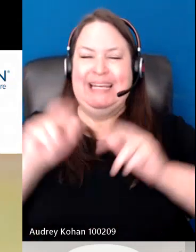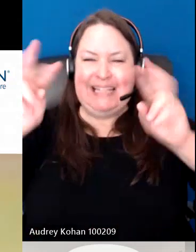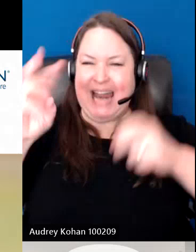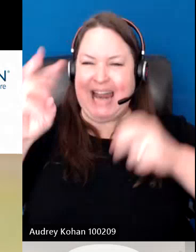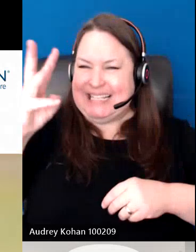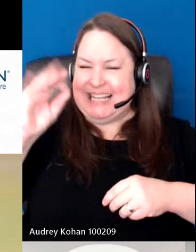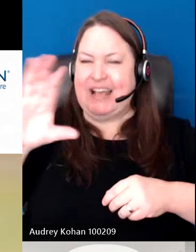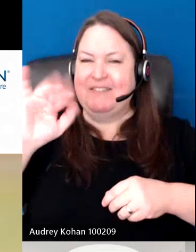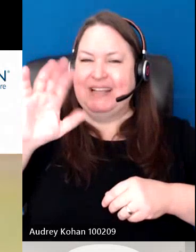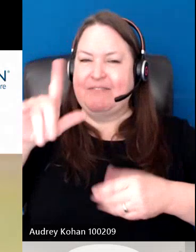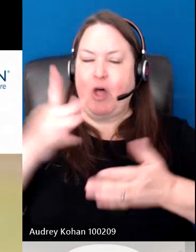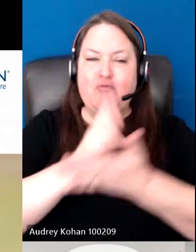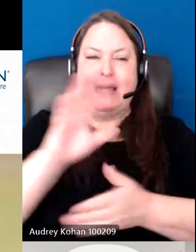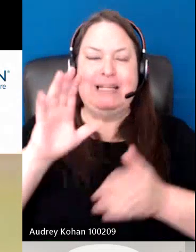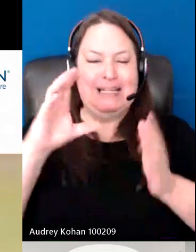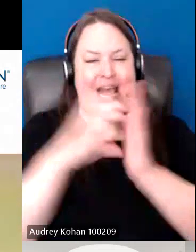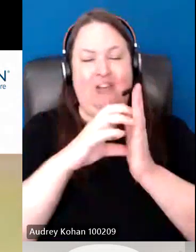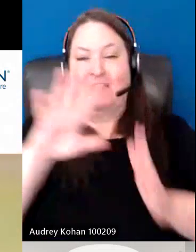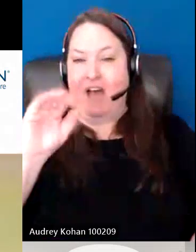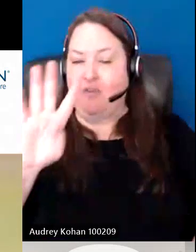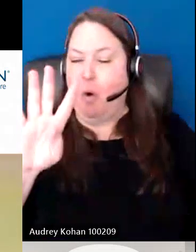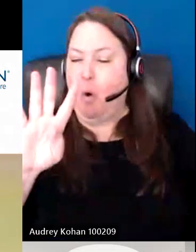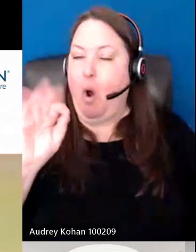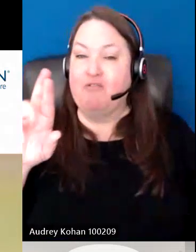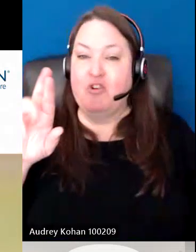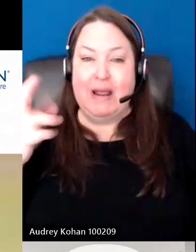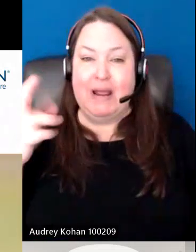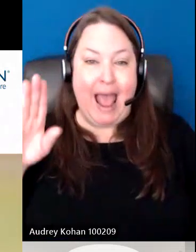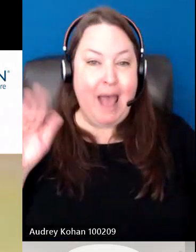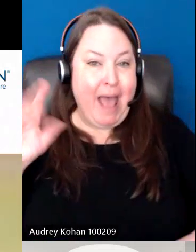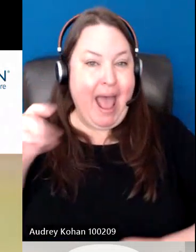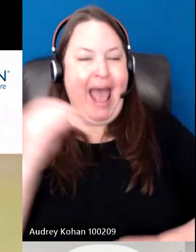Act Section 504 of The Rehabilitation Act and the Americans with Disabilities Act when we're